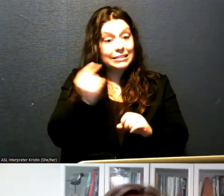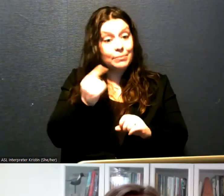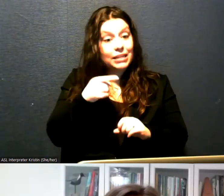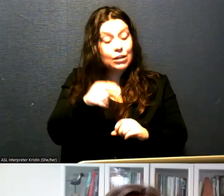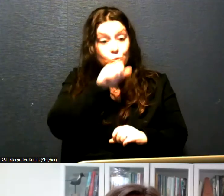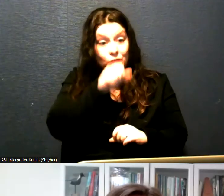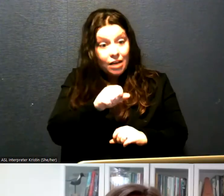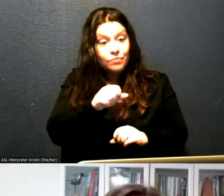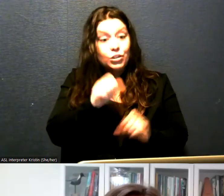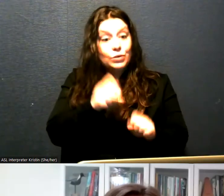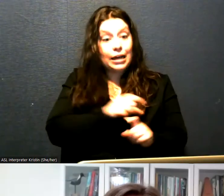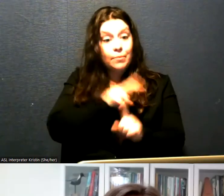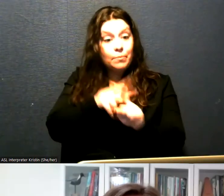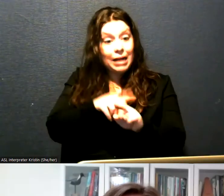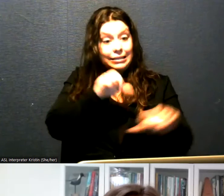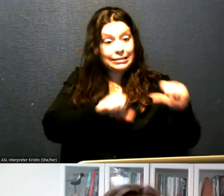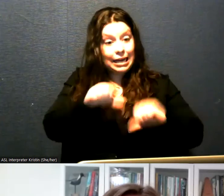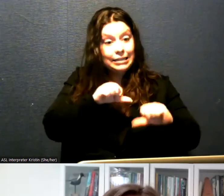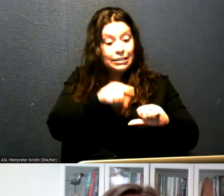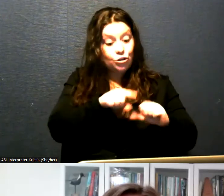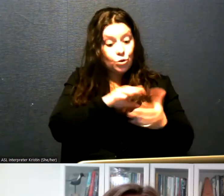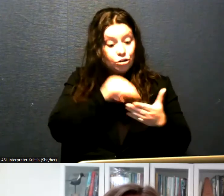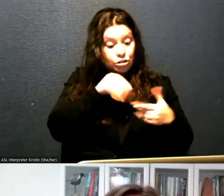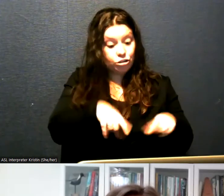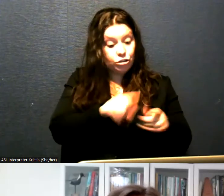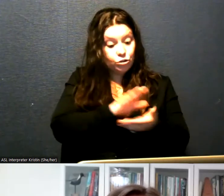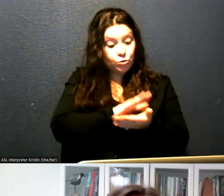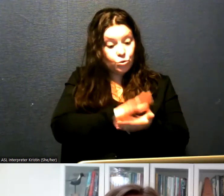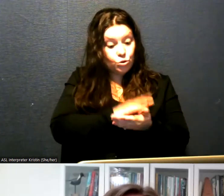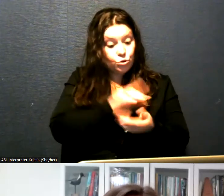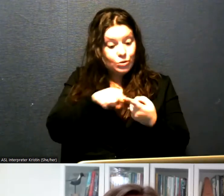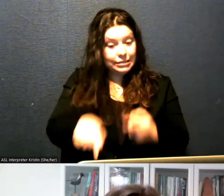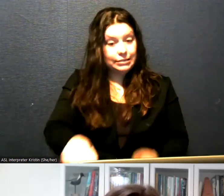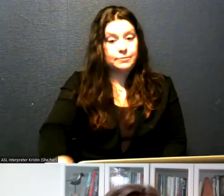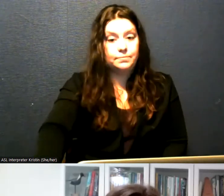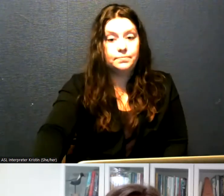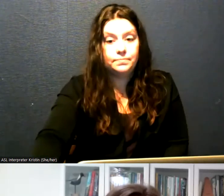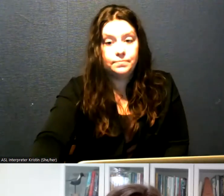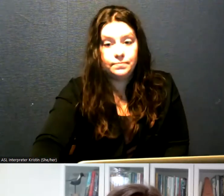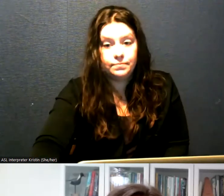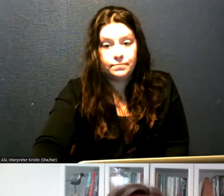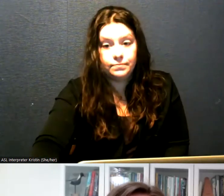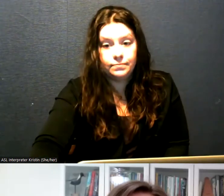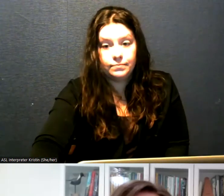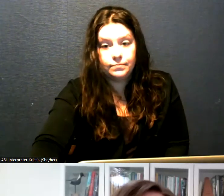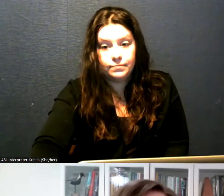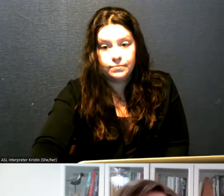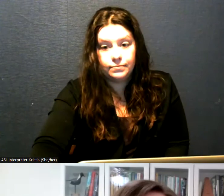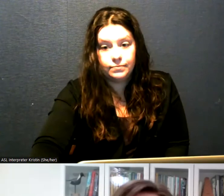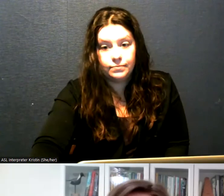school absolutely to this and continue to enjoy it. So a couple questions about more of the tracking devices,